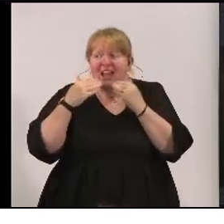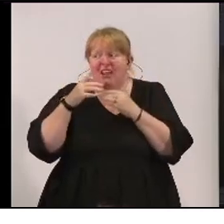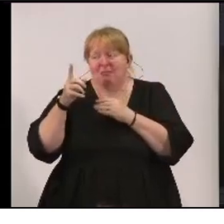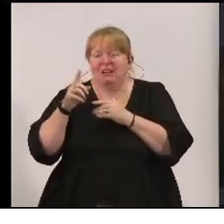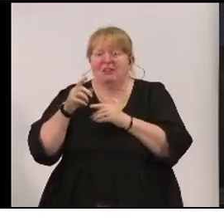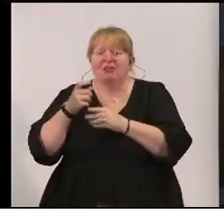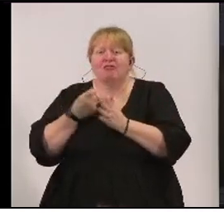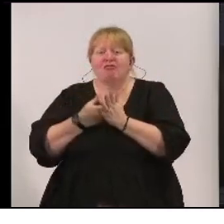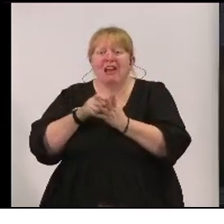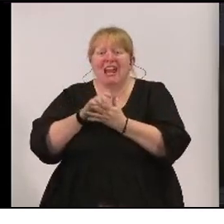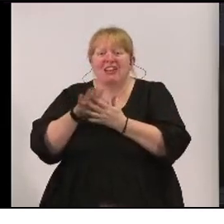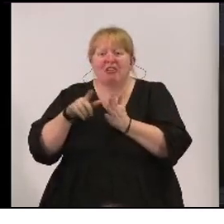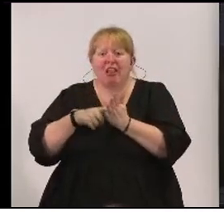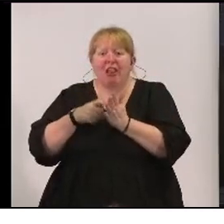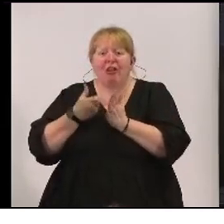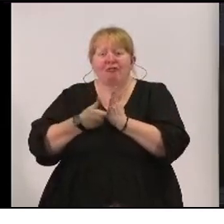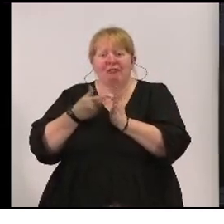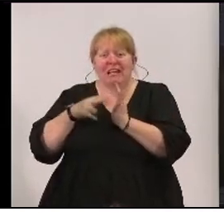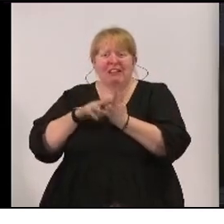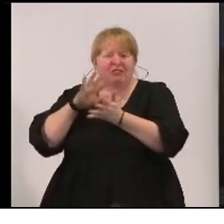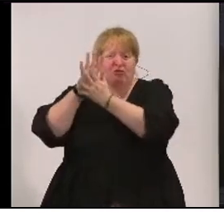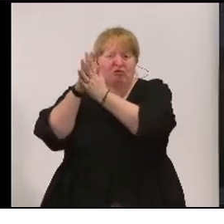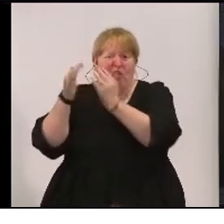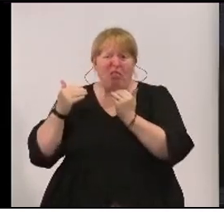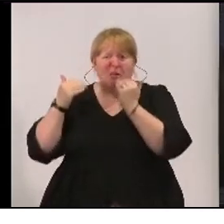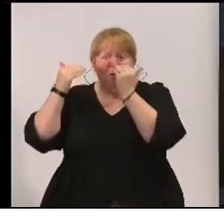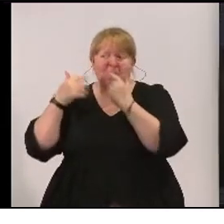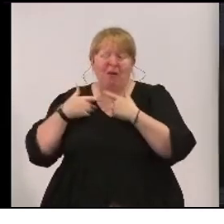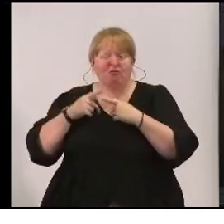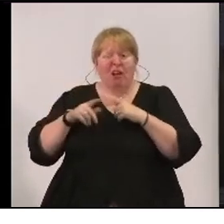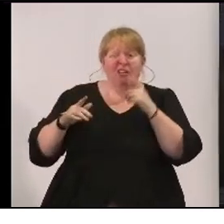apparently, I'm still trying to rock it. And my pronouns are she/her.